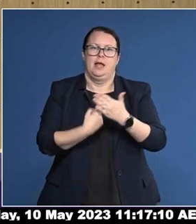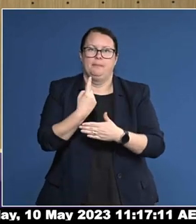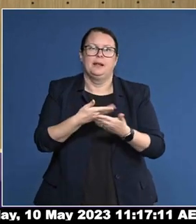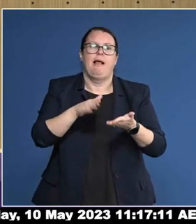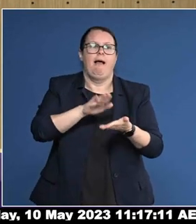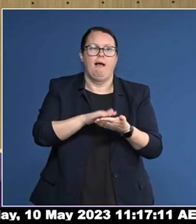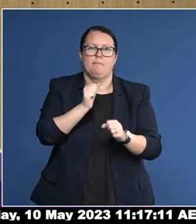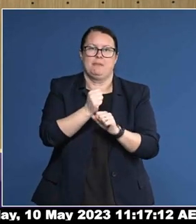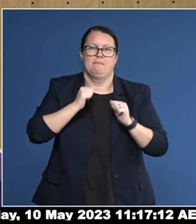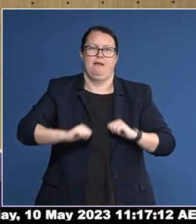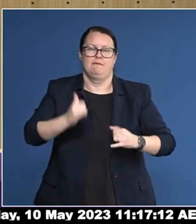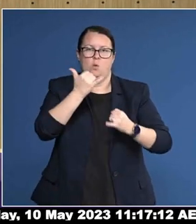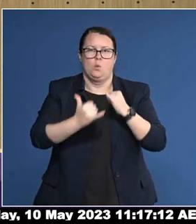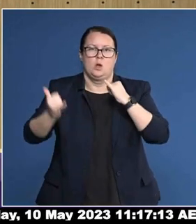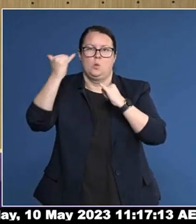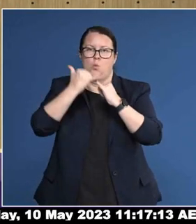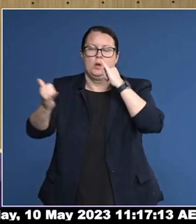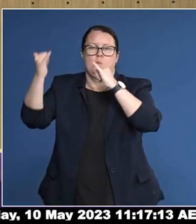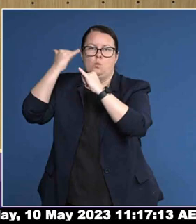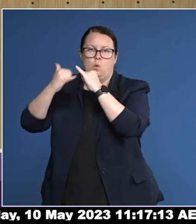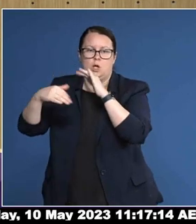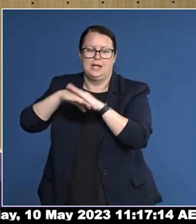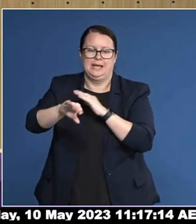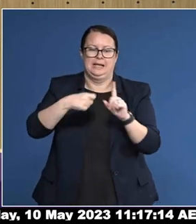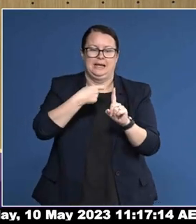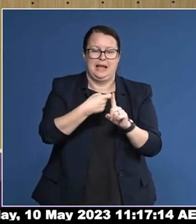that they might see in Kaleb, and how to intervene.